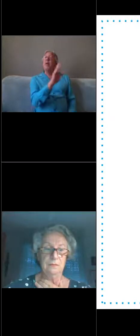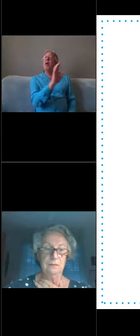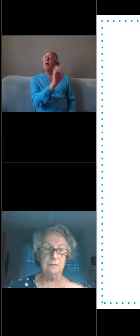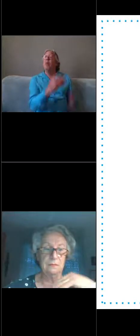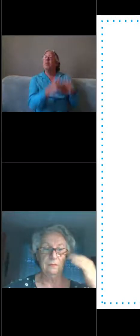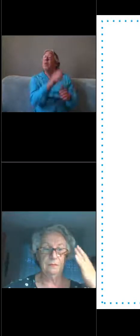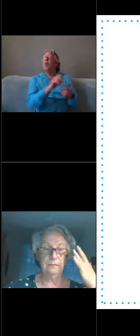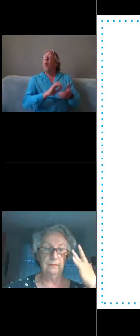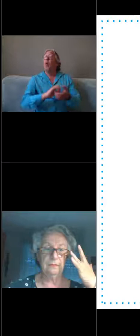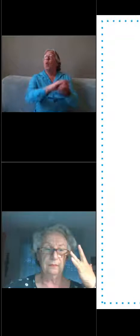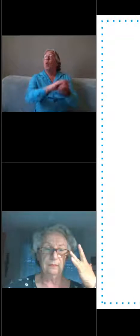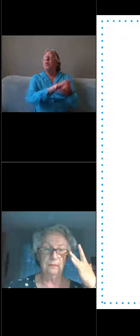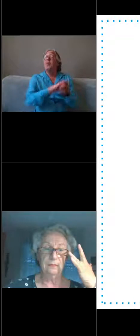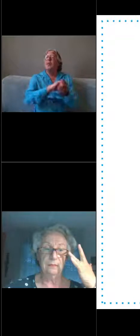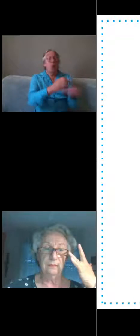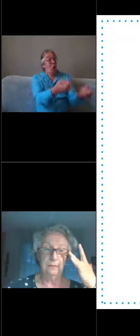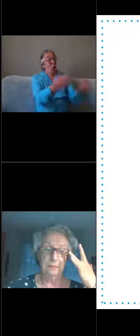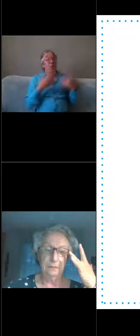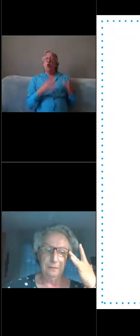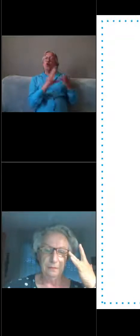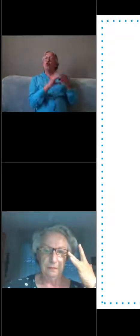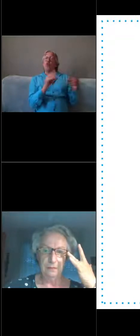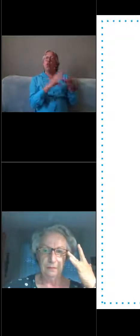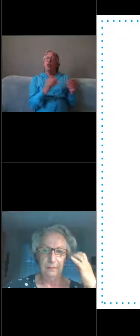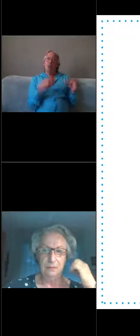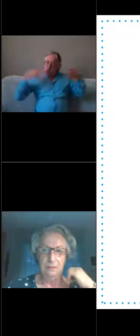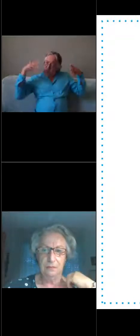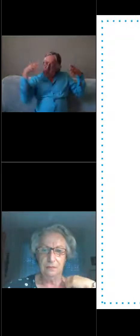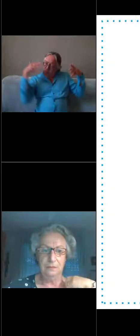So, bringing together higher education institutions